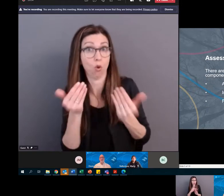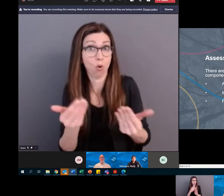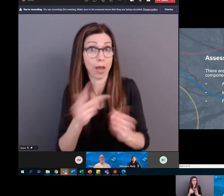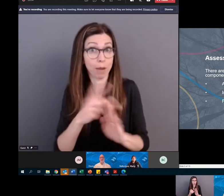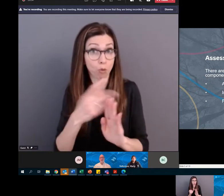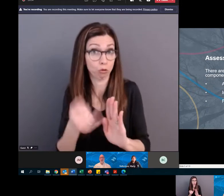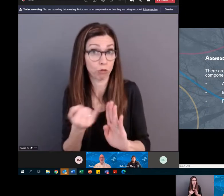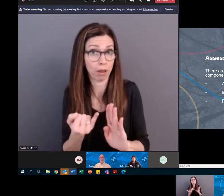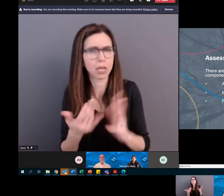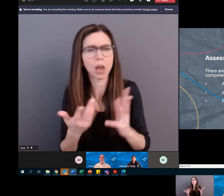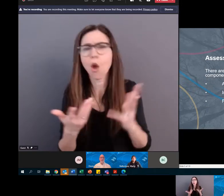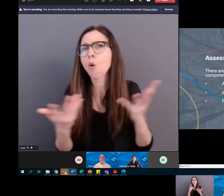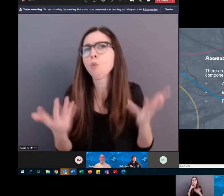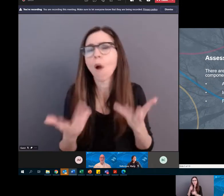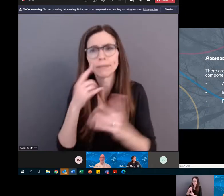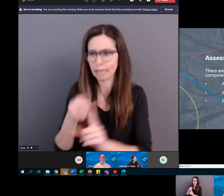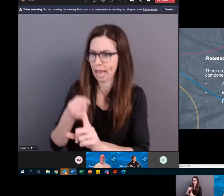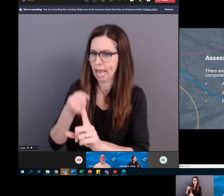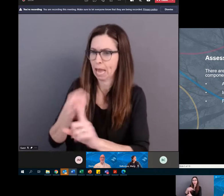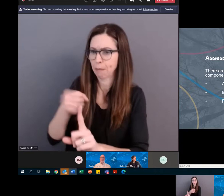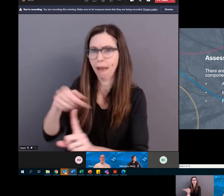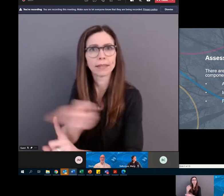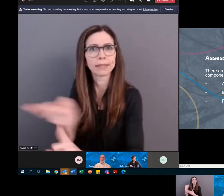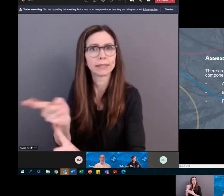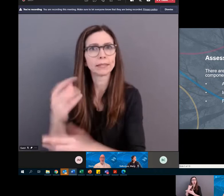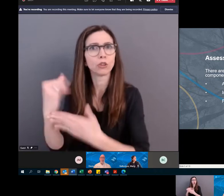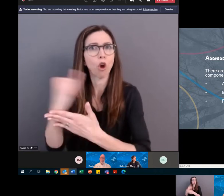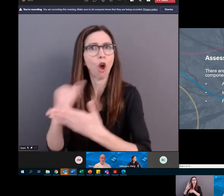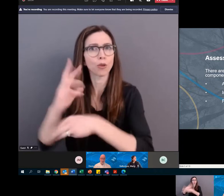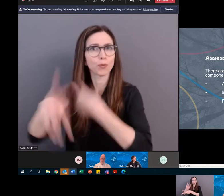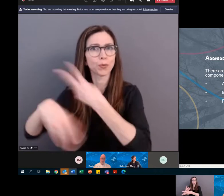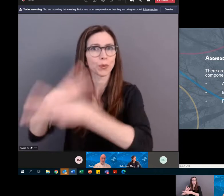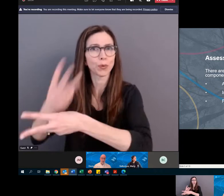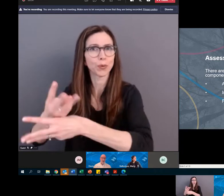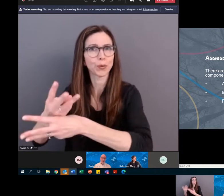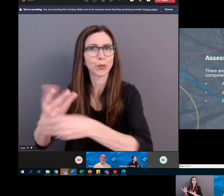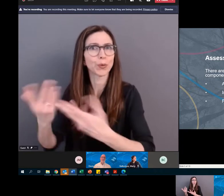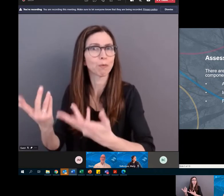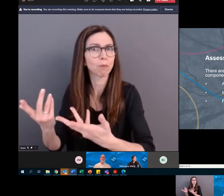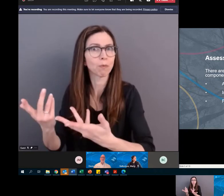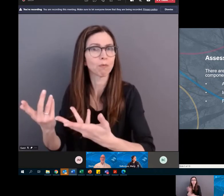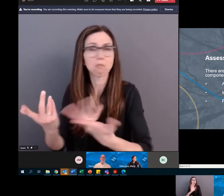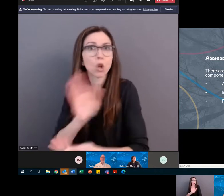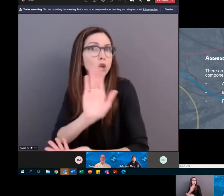artistic practice must be clearly articulated. How are you